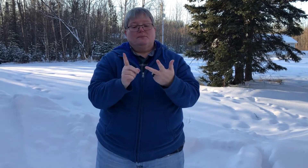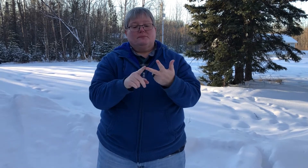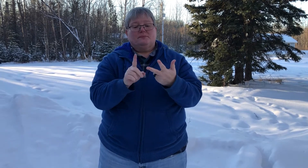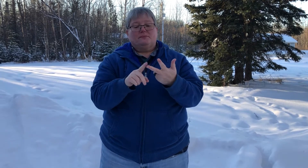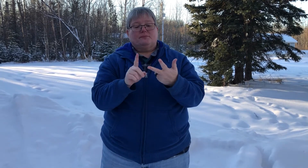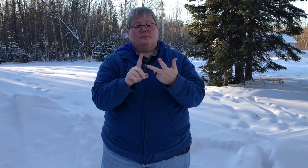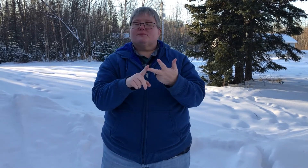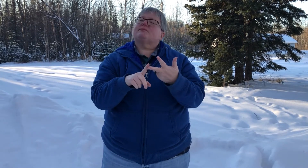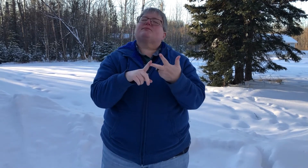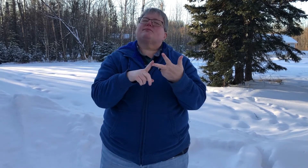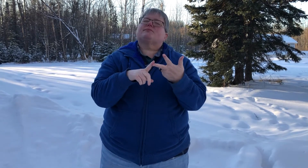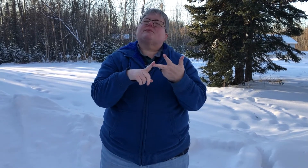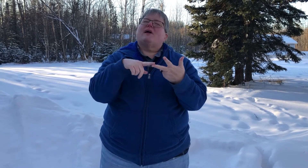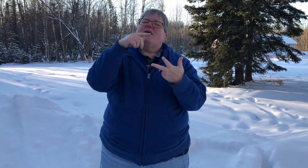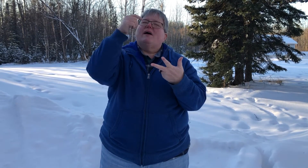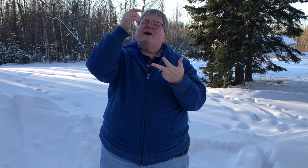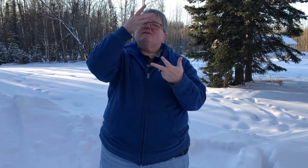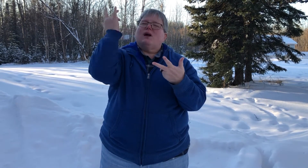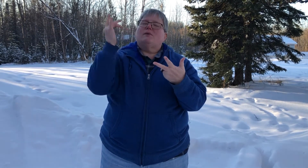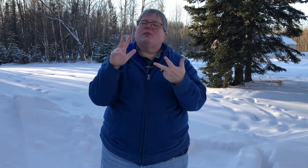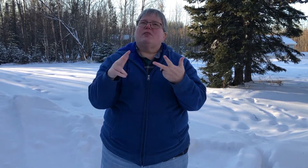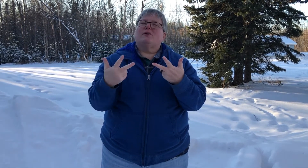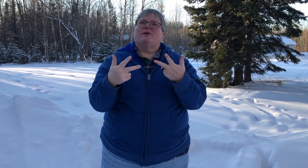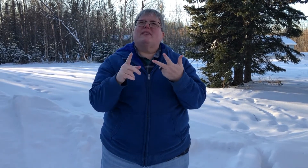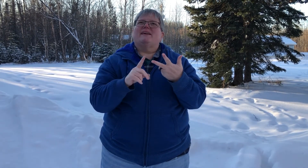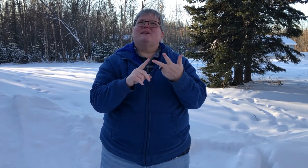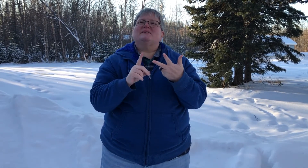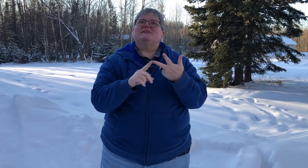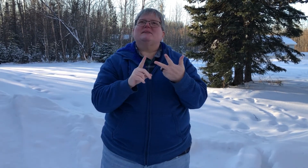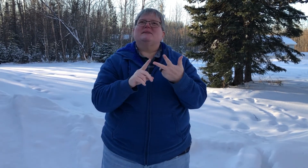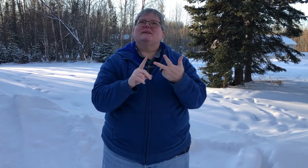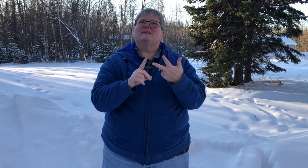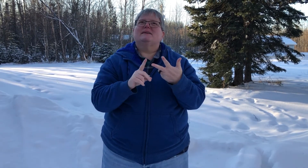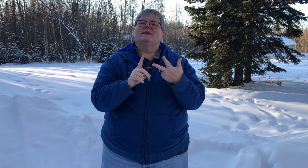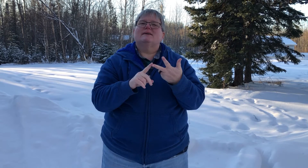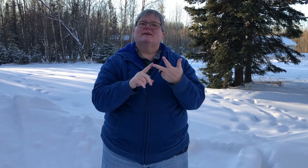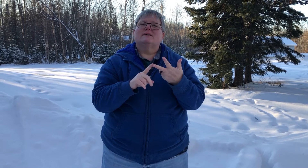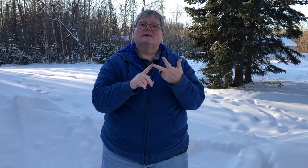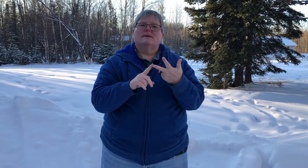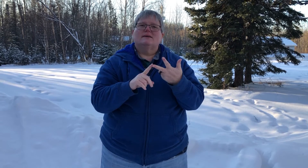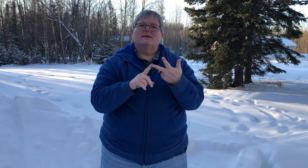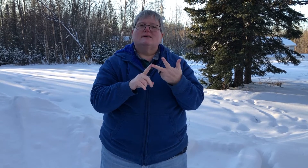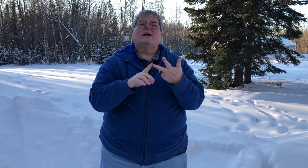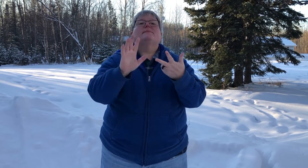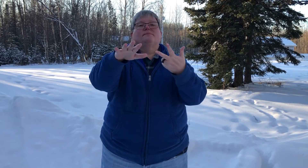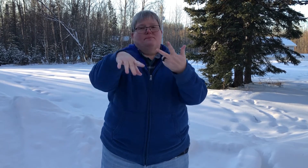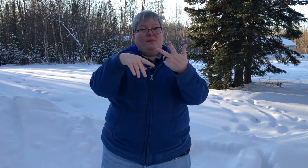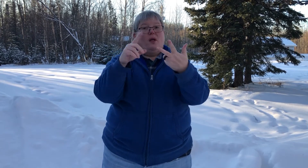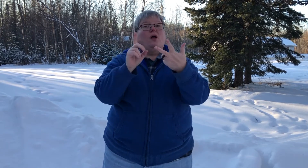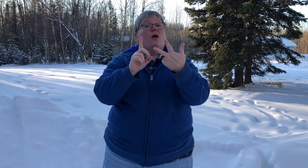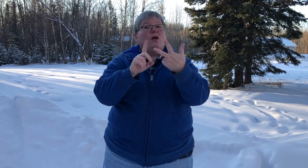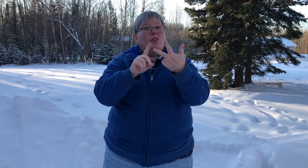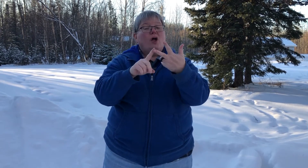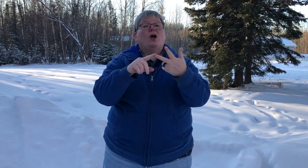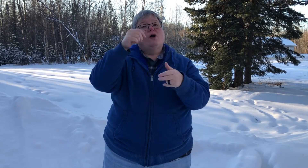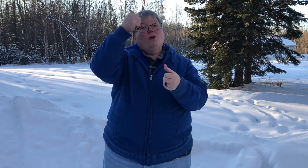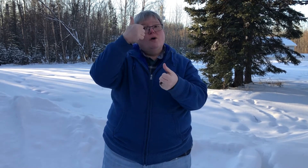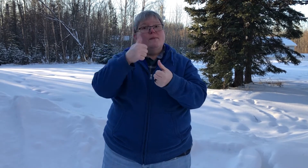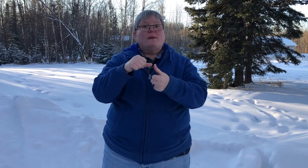The third thing was... I forgot what the third thing was. Let me think what... Oh yeah, the third thing was